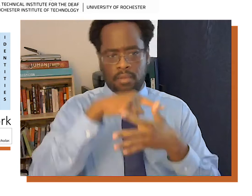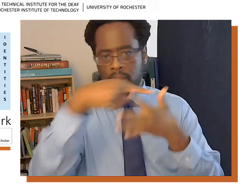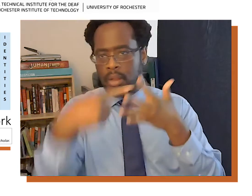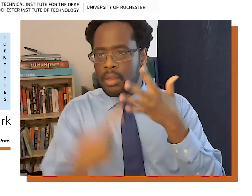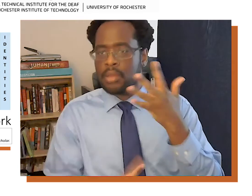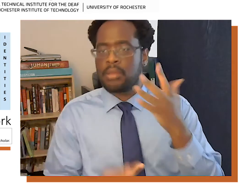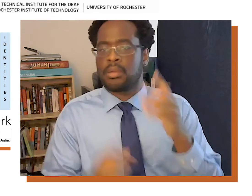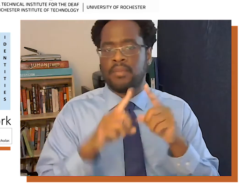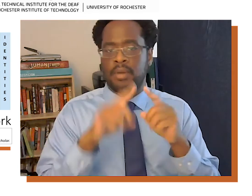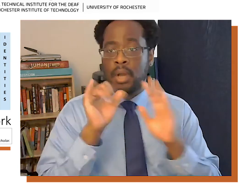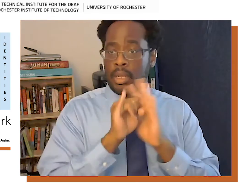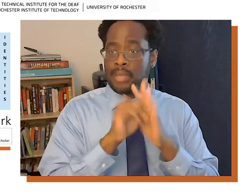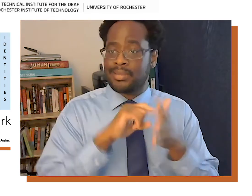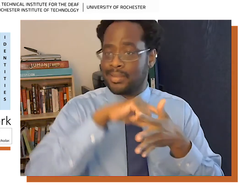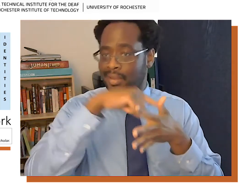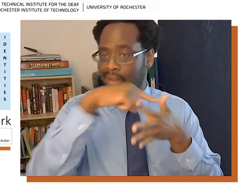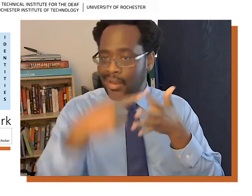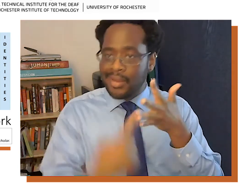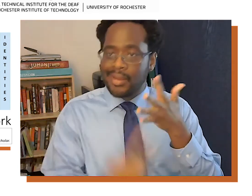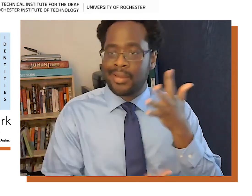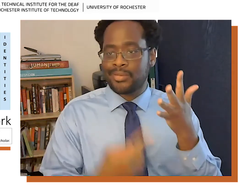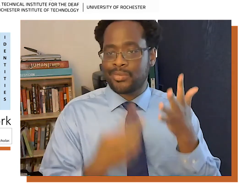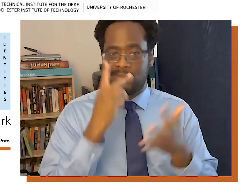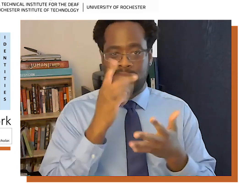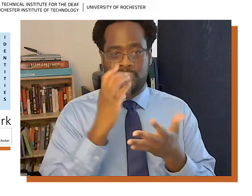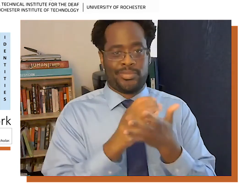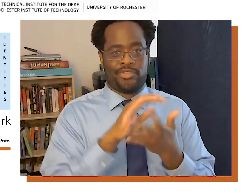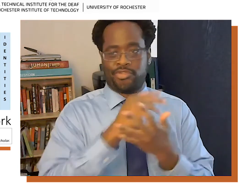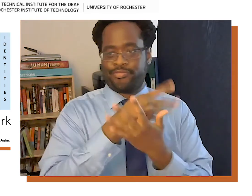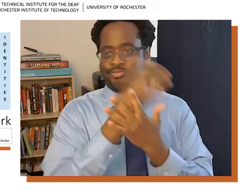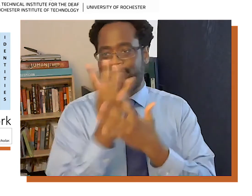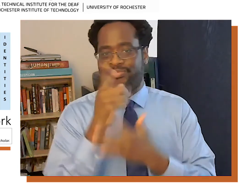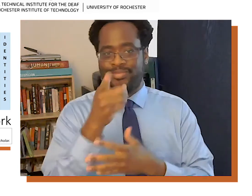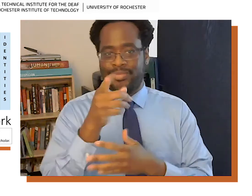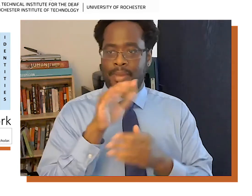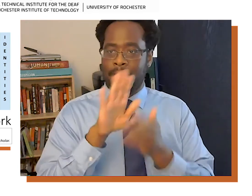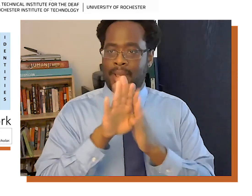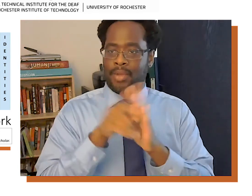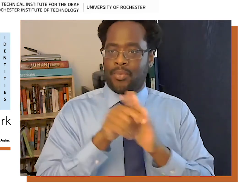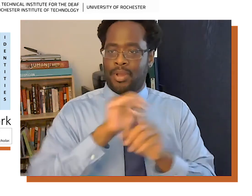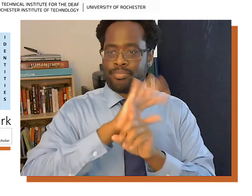If you think about a variety of different identities, you can see in the background here, this is--